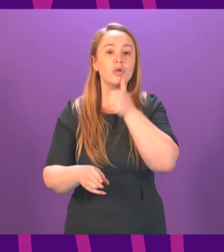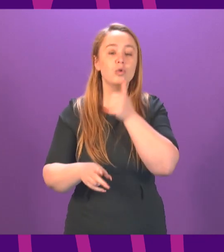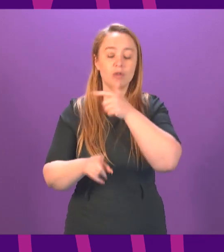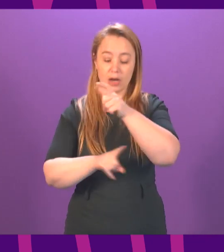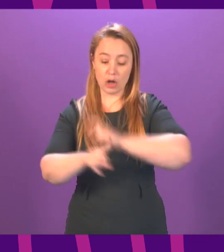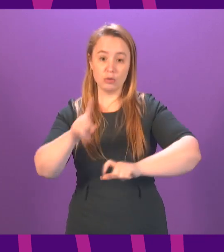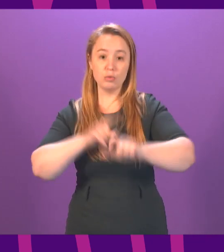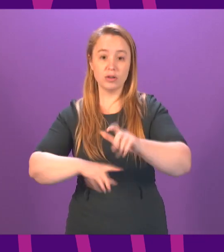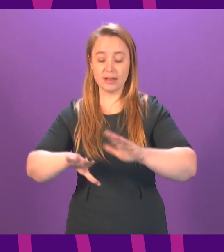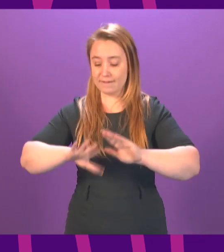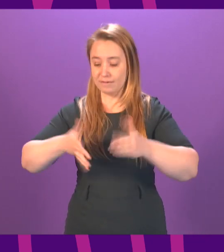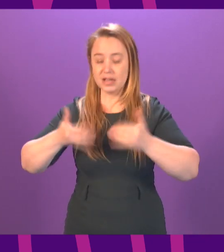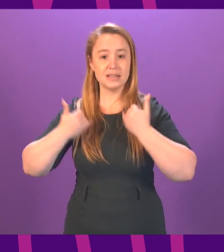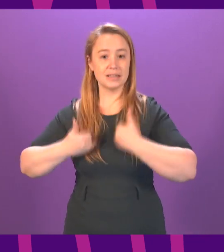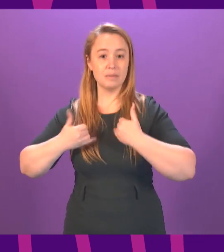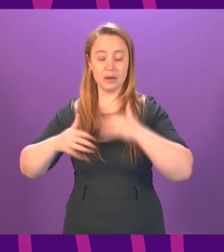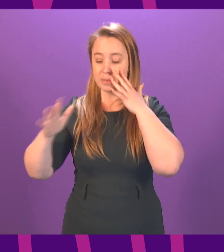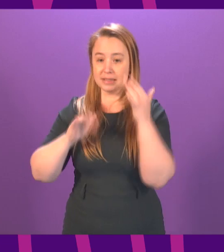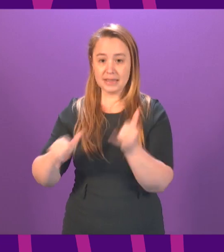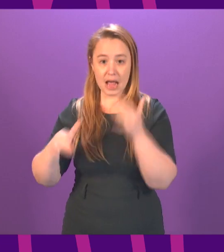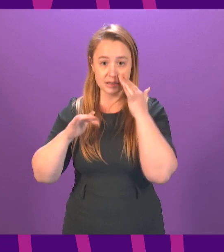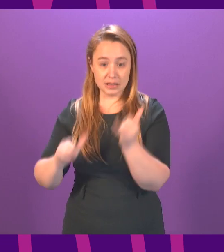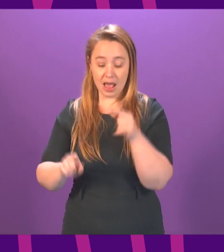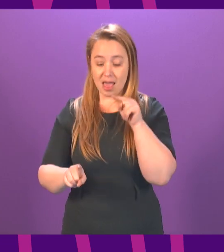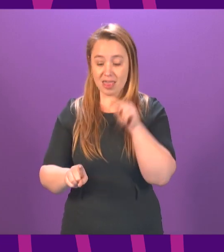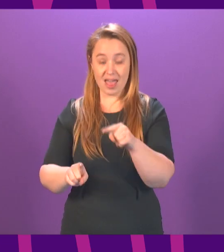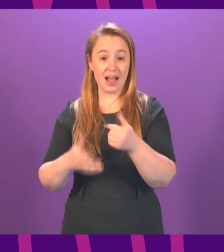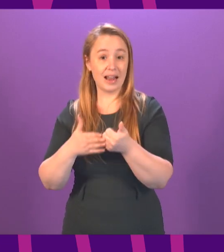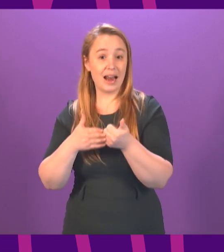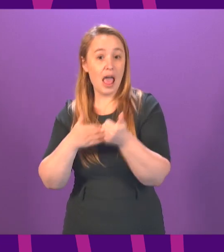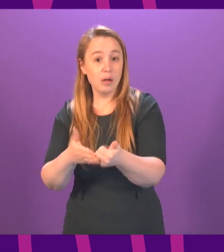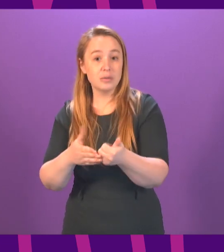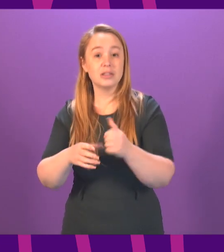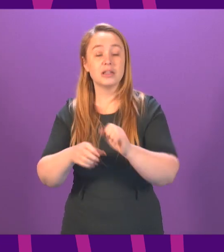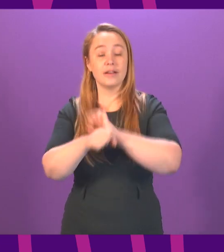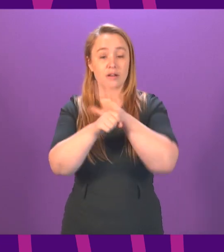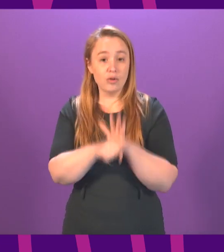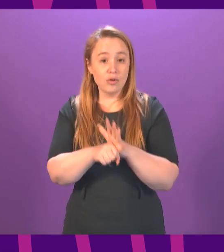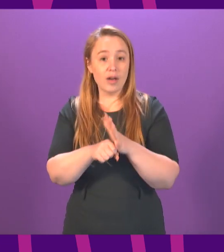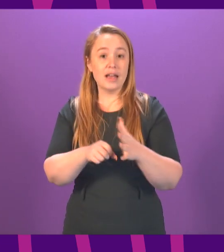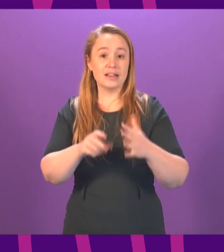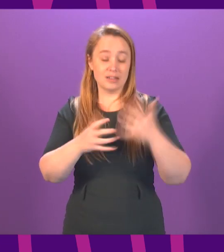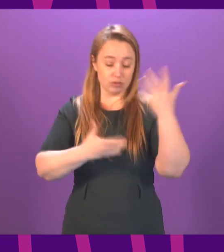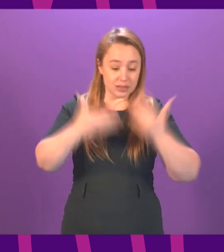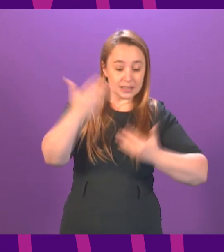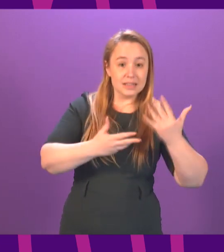all of which is helping us to decrease the rates of the virus, which is so crucial.